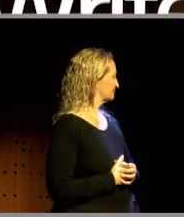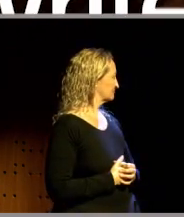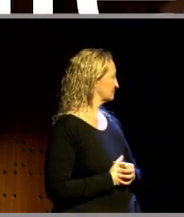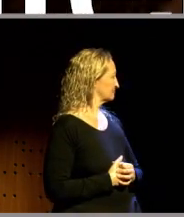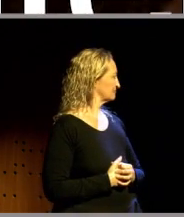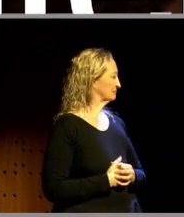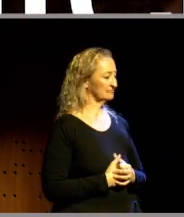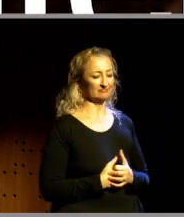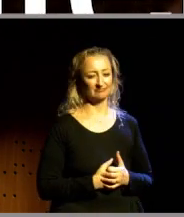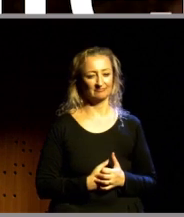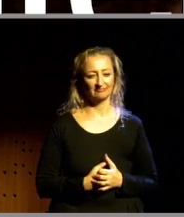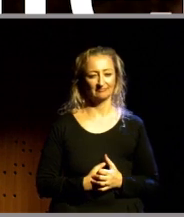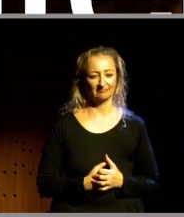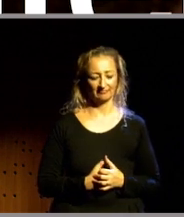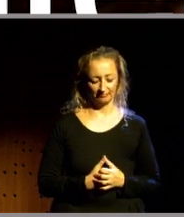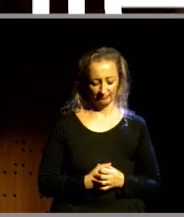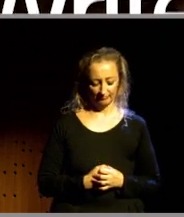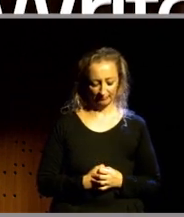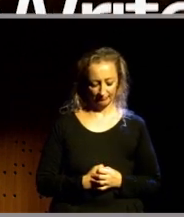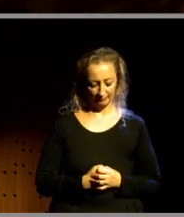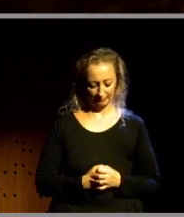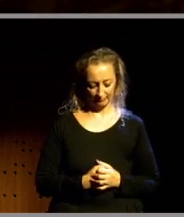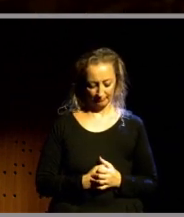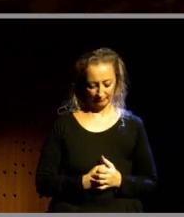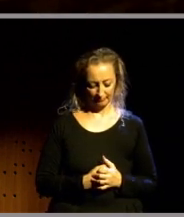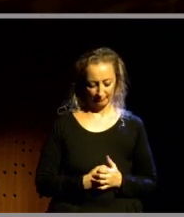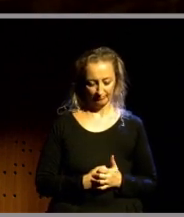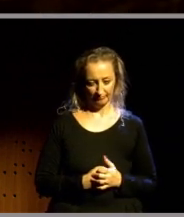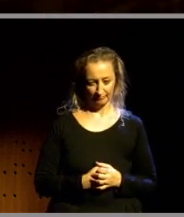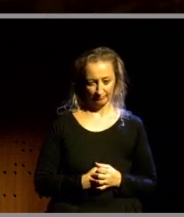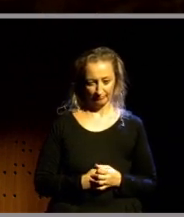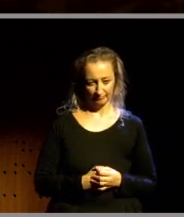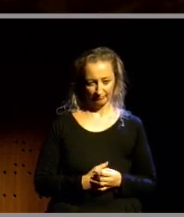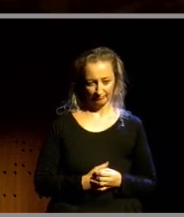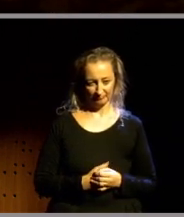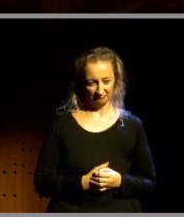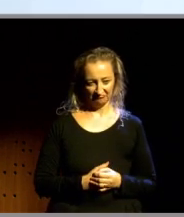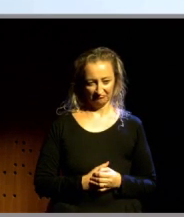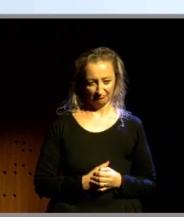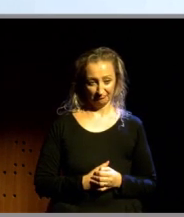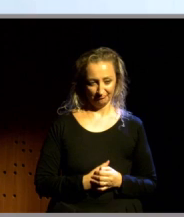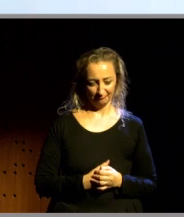and West Asian writer with proud Torres Strait Islander connections to the tribes of Mer Island Queensland,